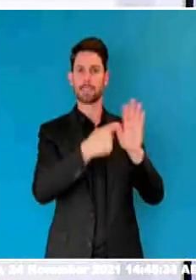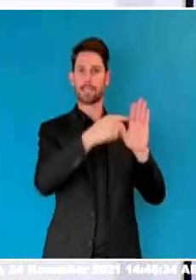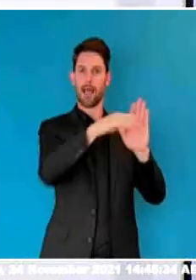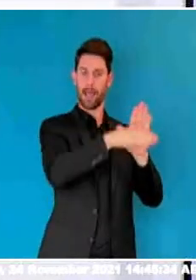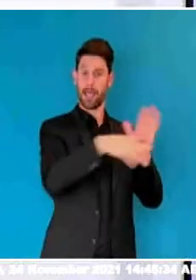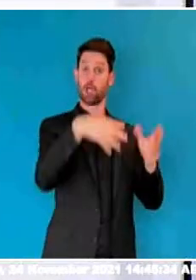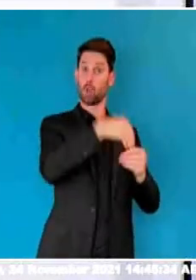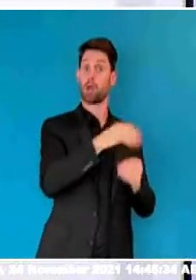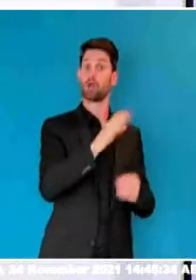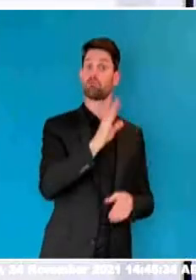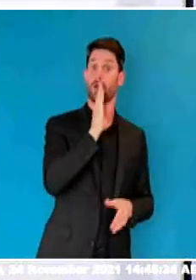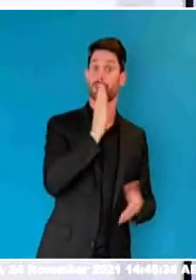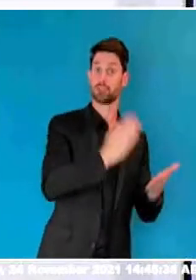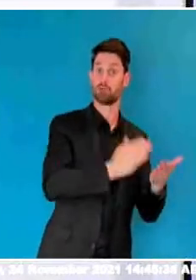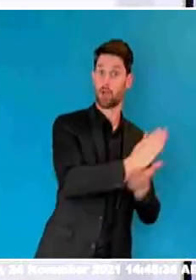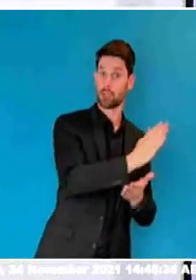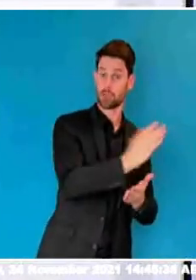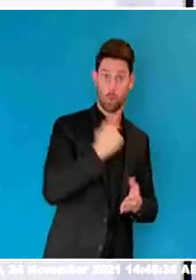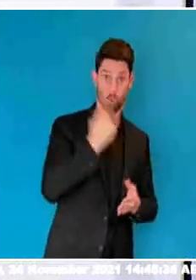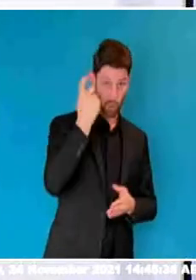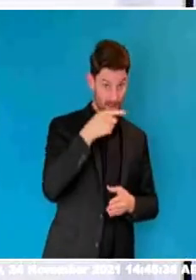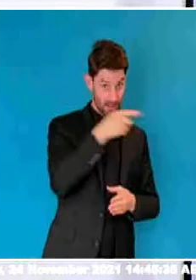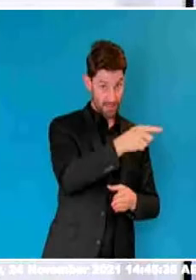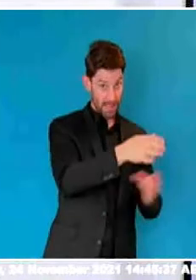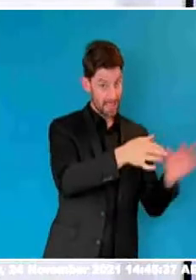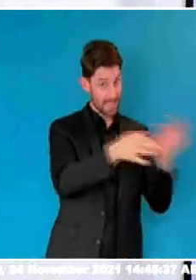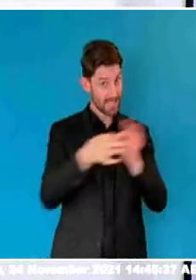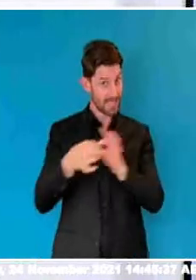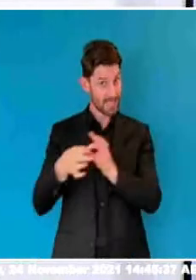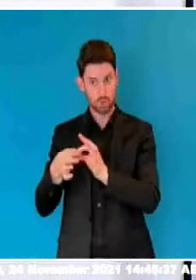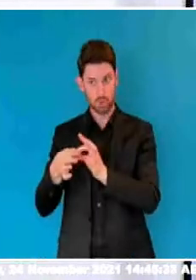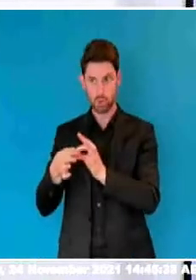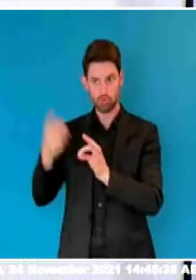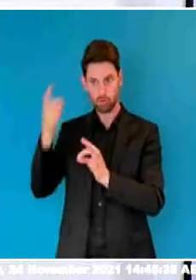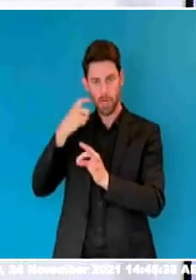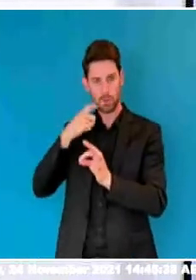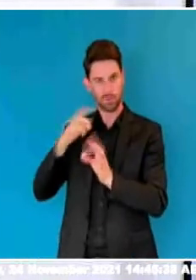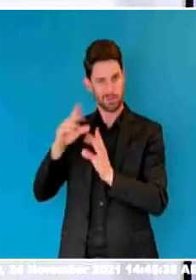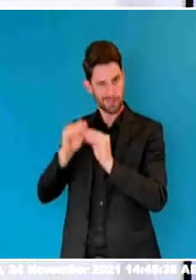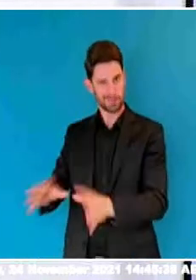agency has done in relation to addressing privacy concerns for people with disability?